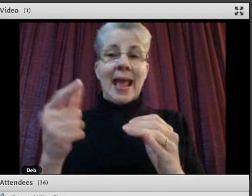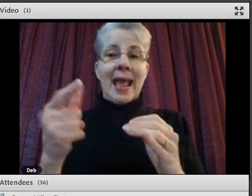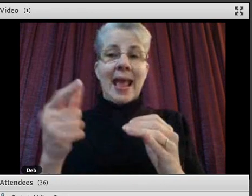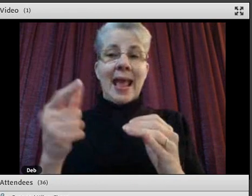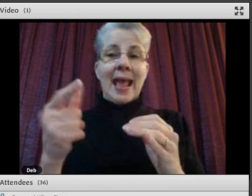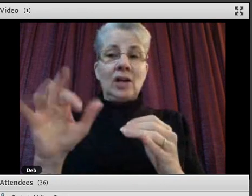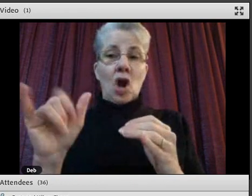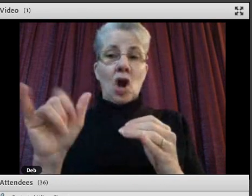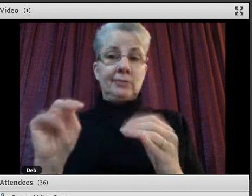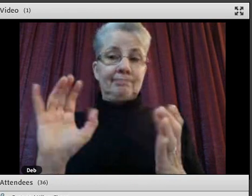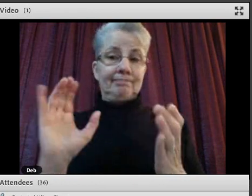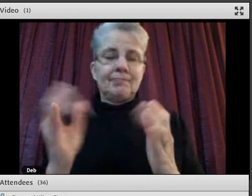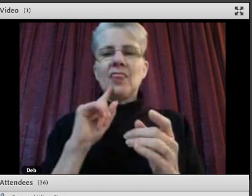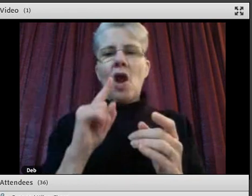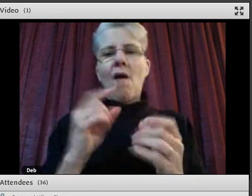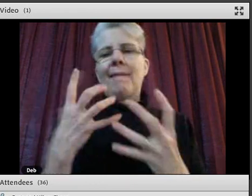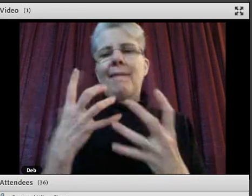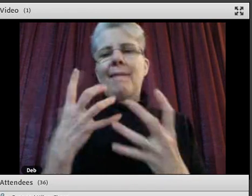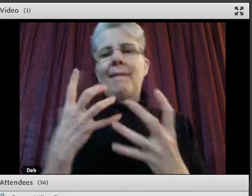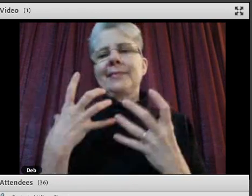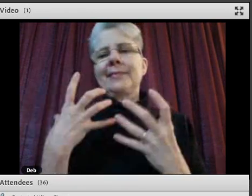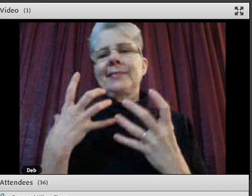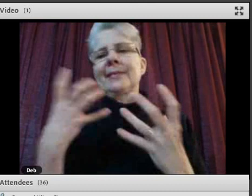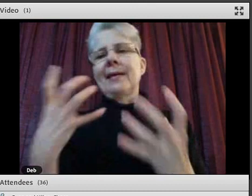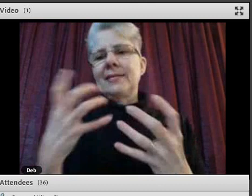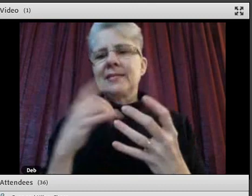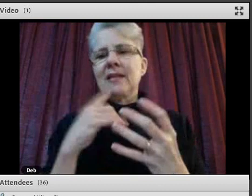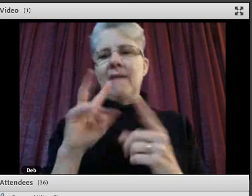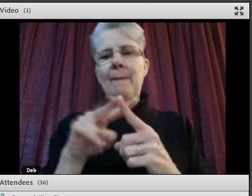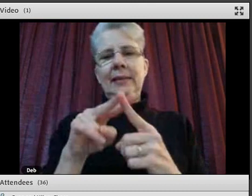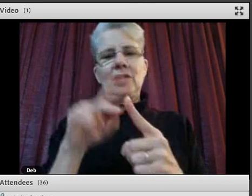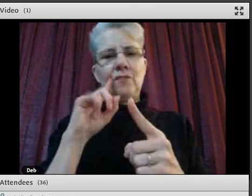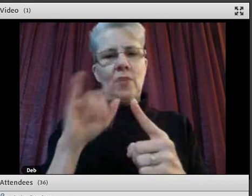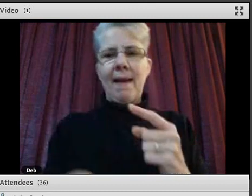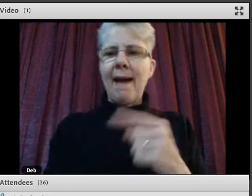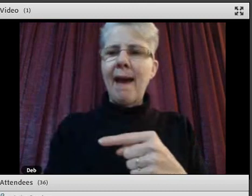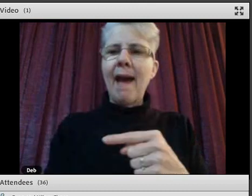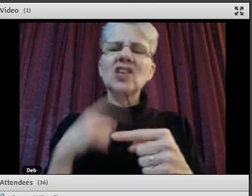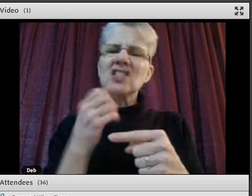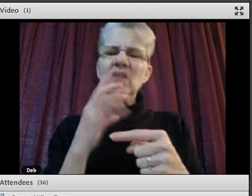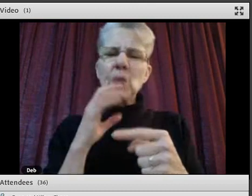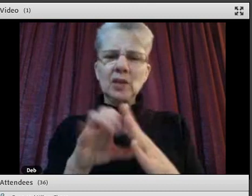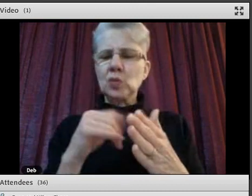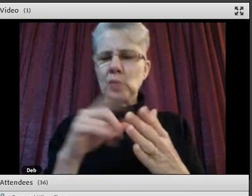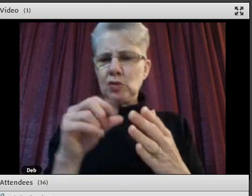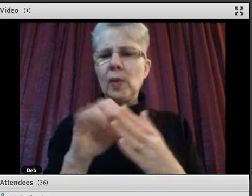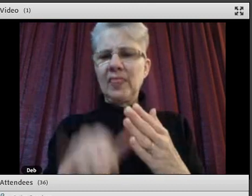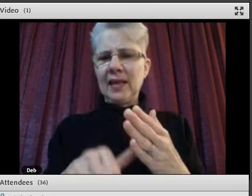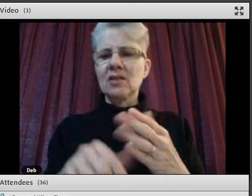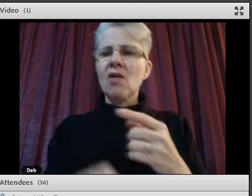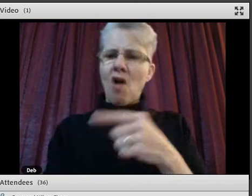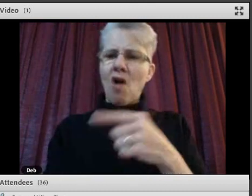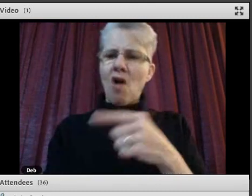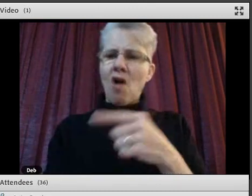there are tons of applications here. There's just a couple pictures of things you can do with it on the side.